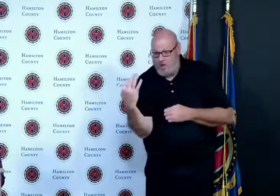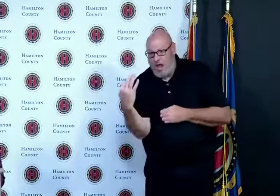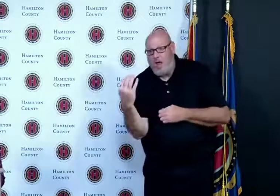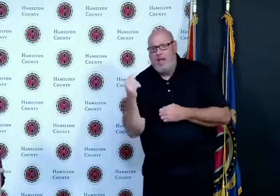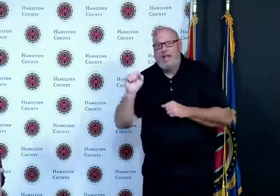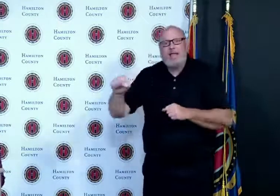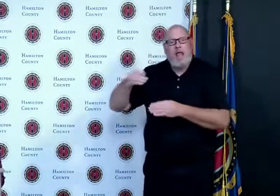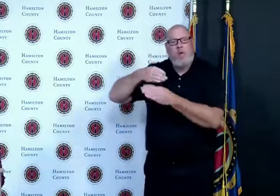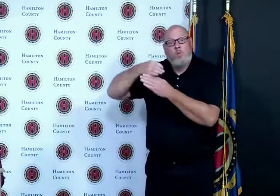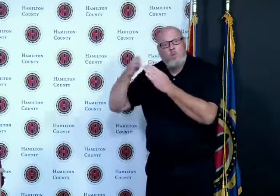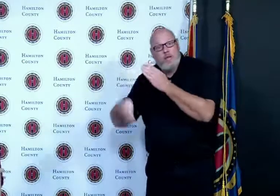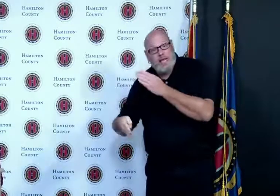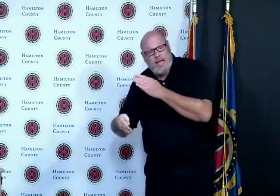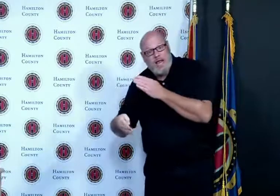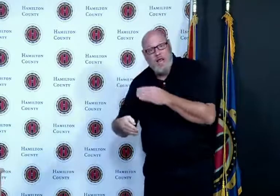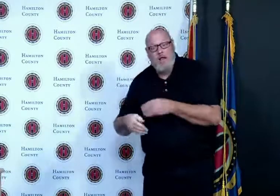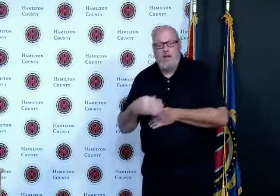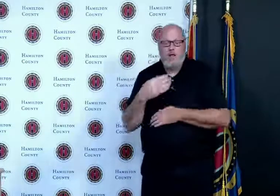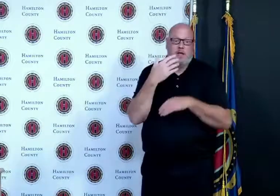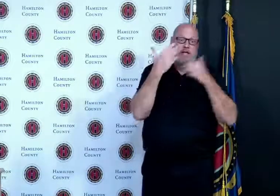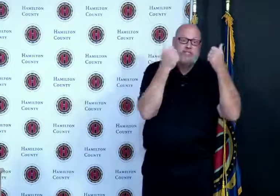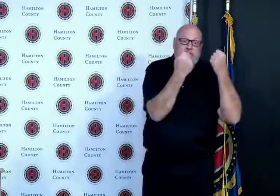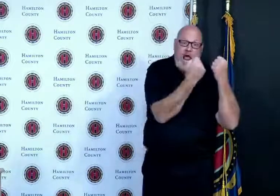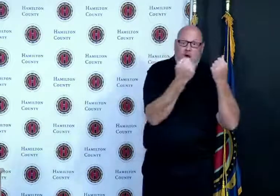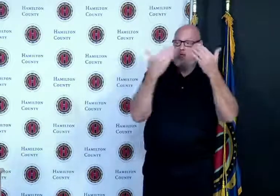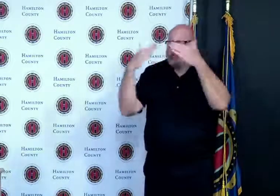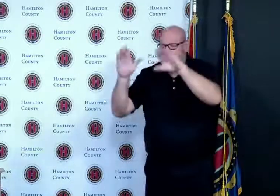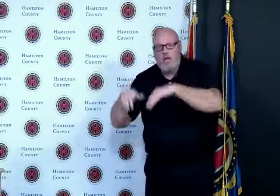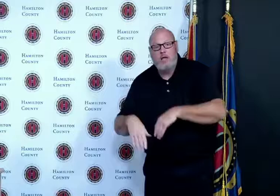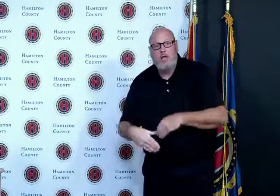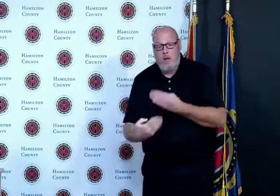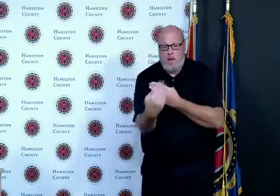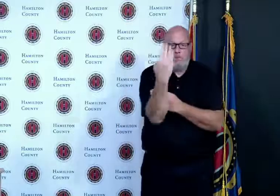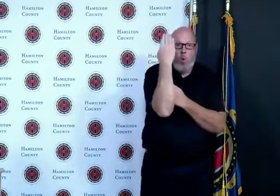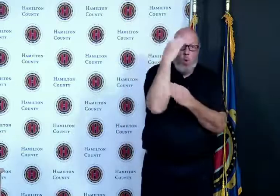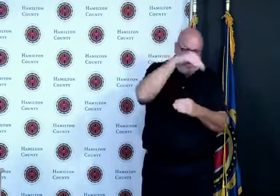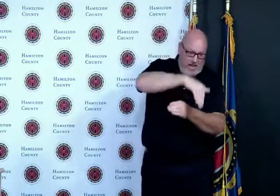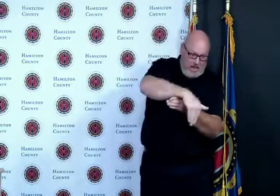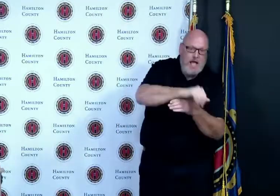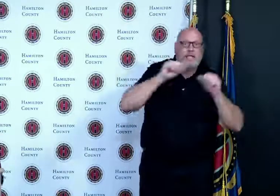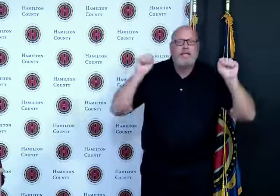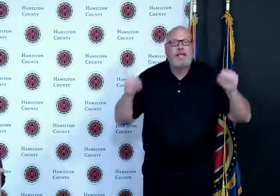will be protecting yourself protecting your family and helping this community beat the pandemic